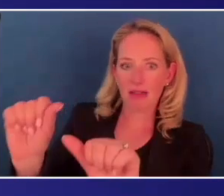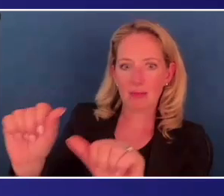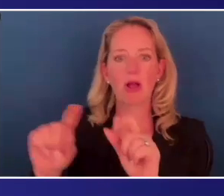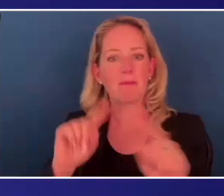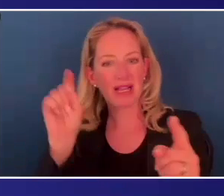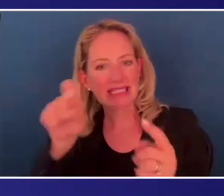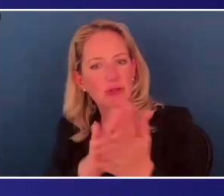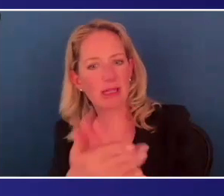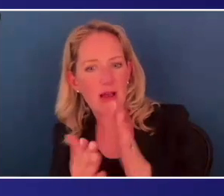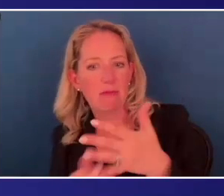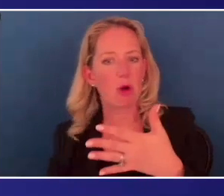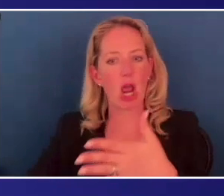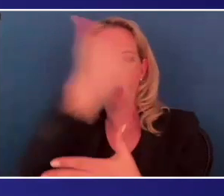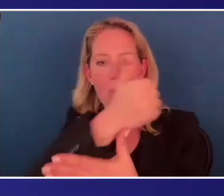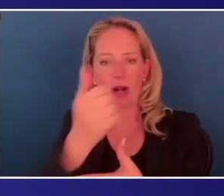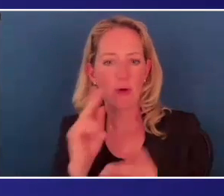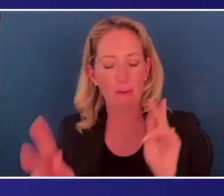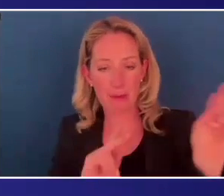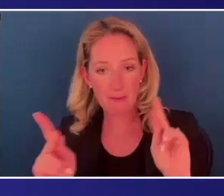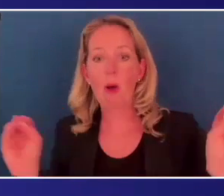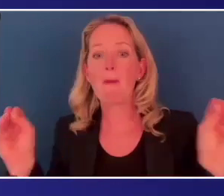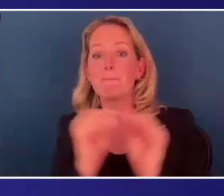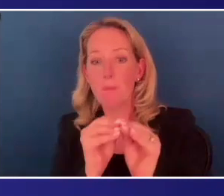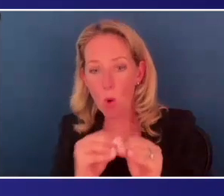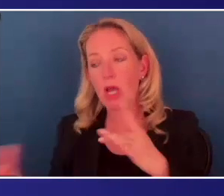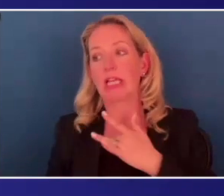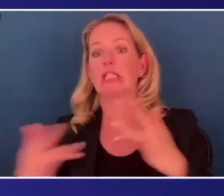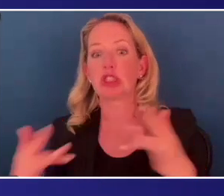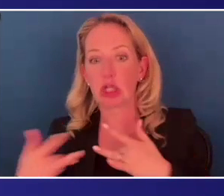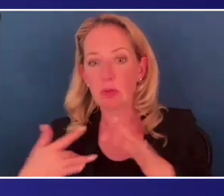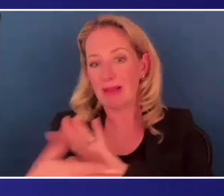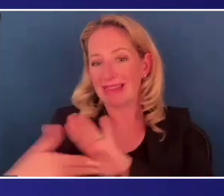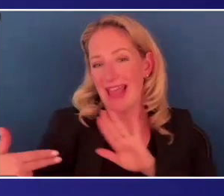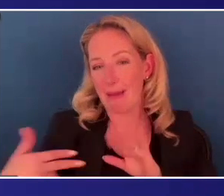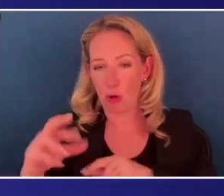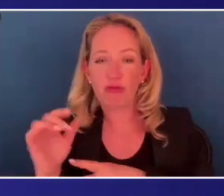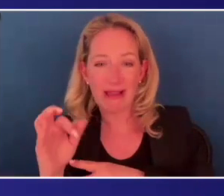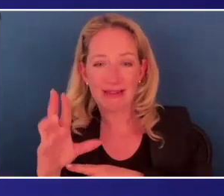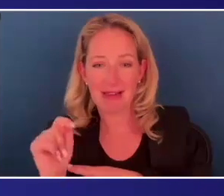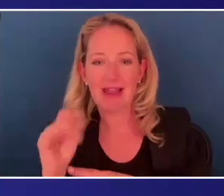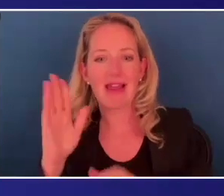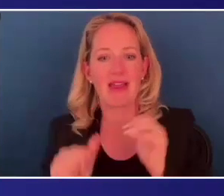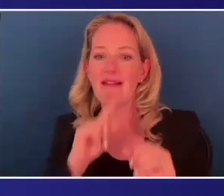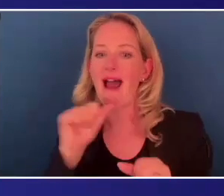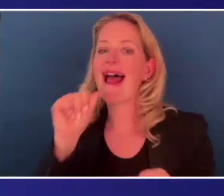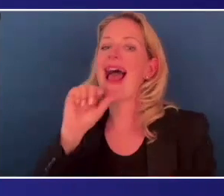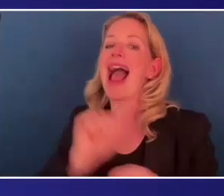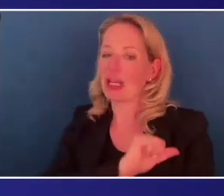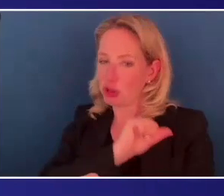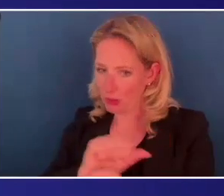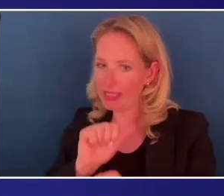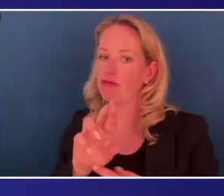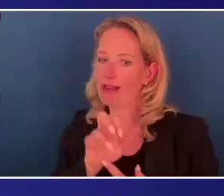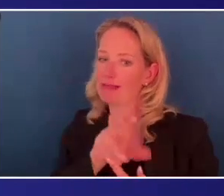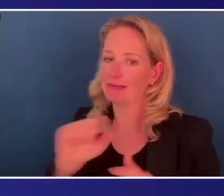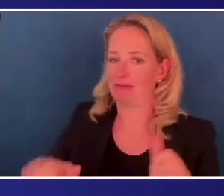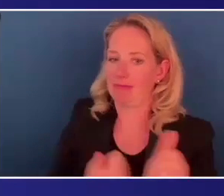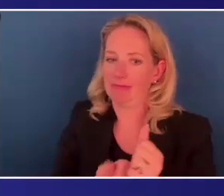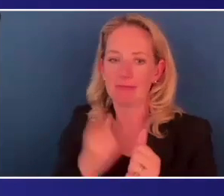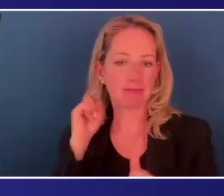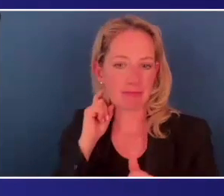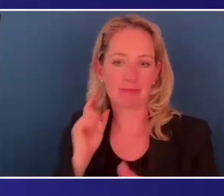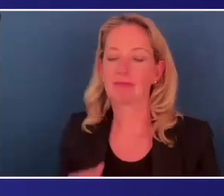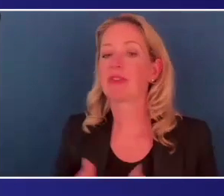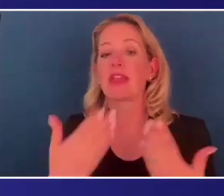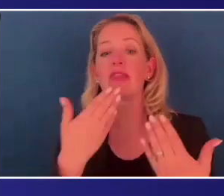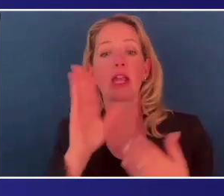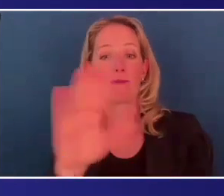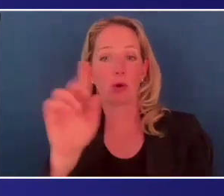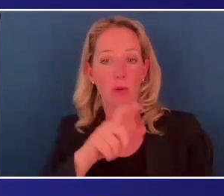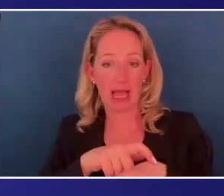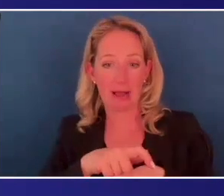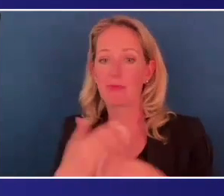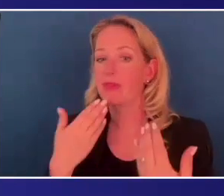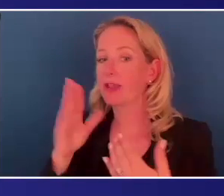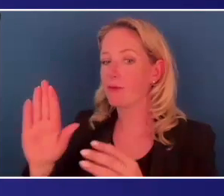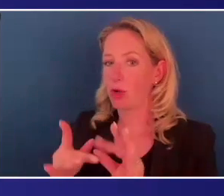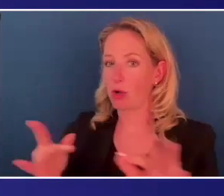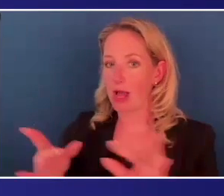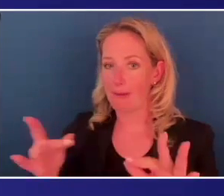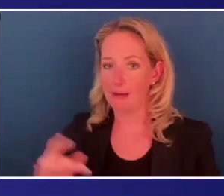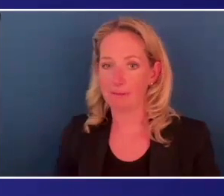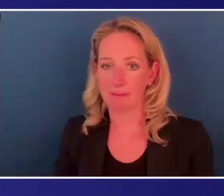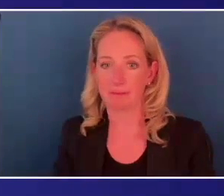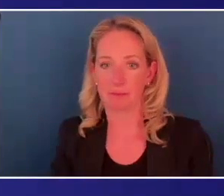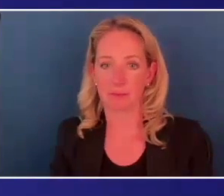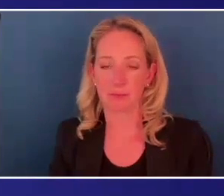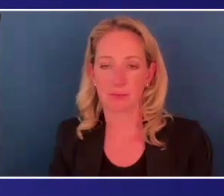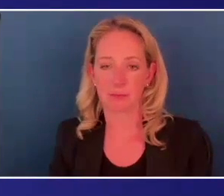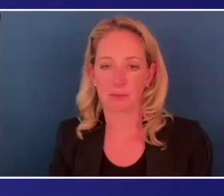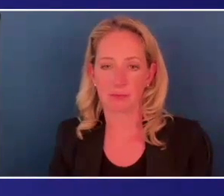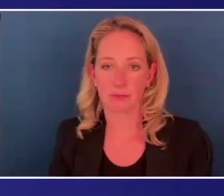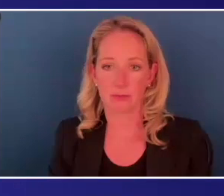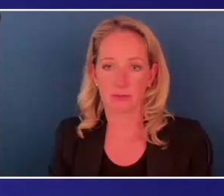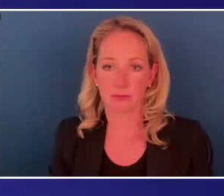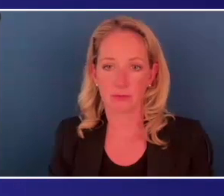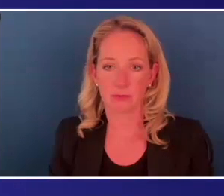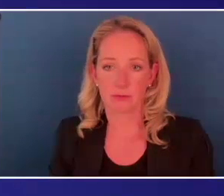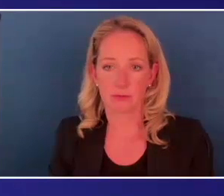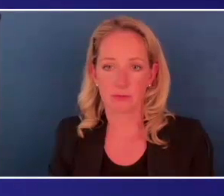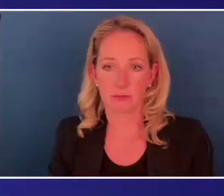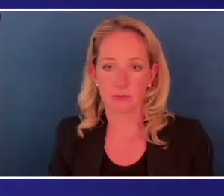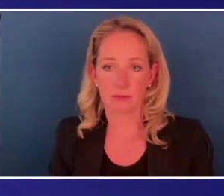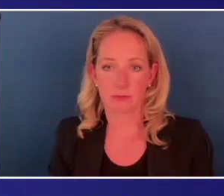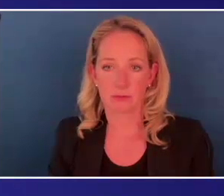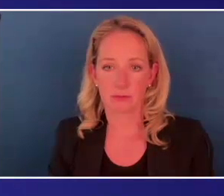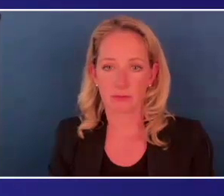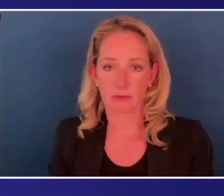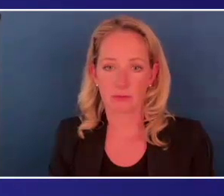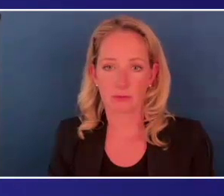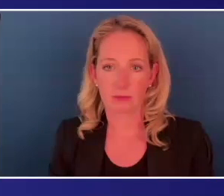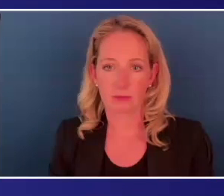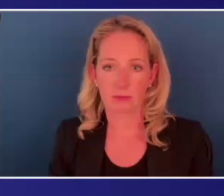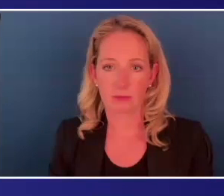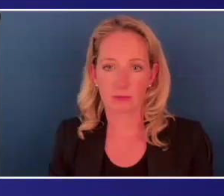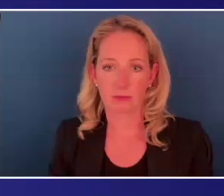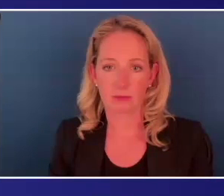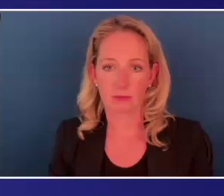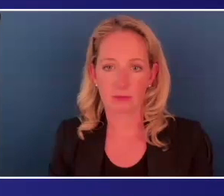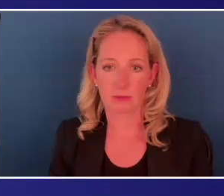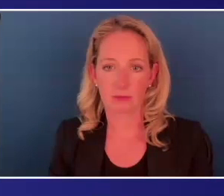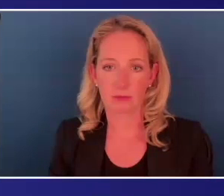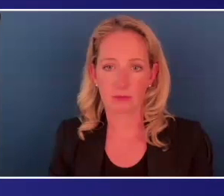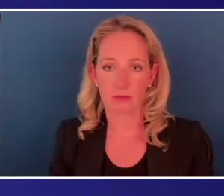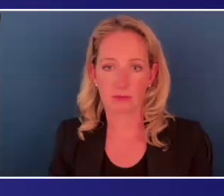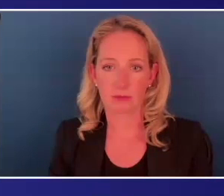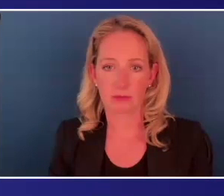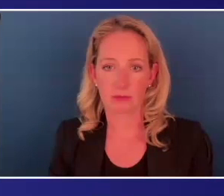Thank you for your time. Thank you for your comment.